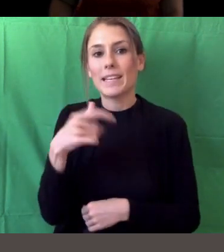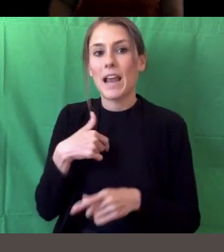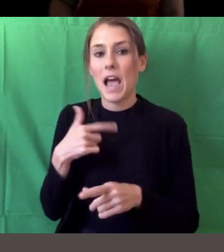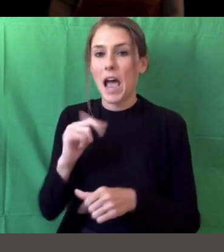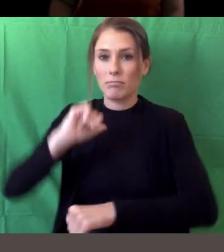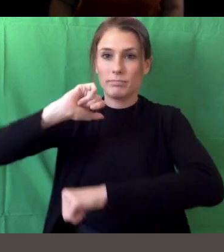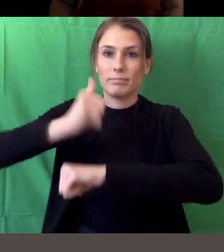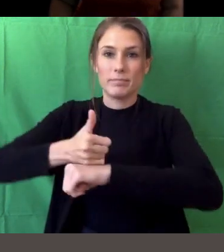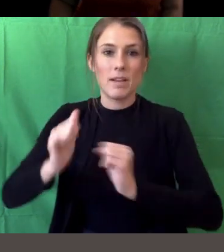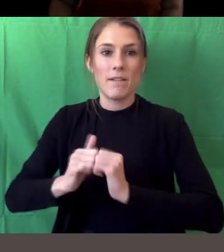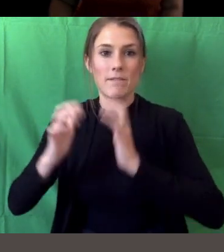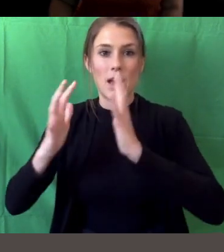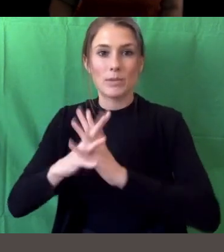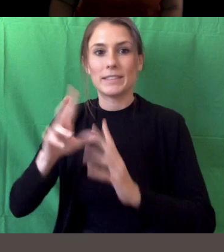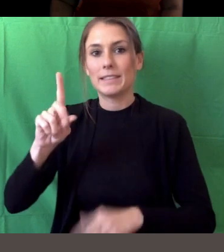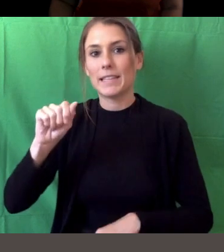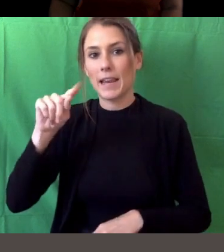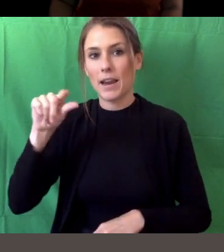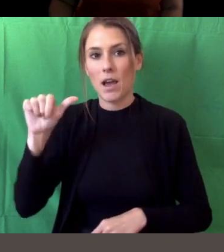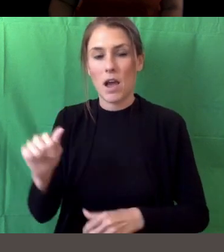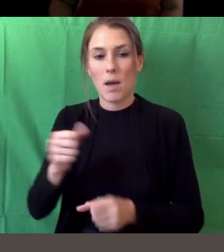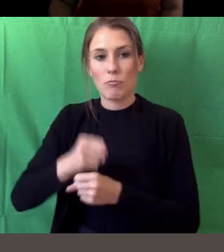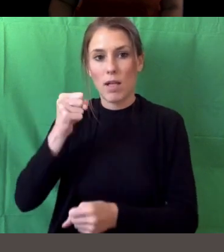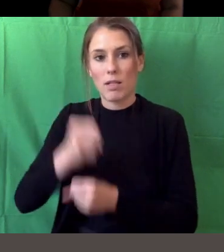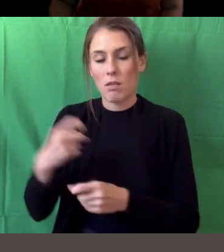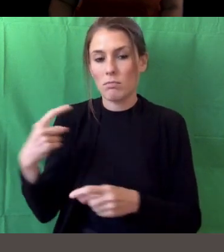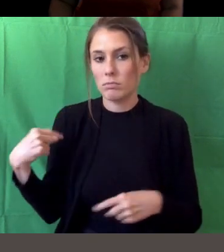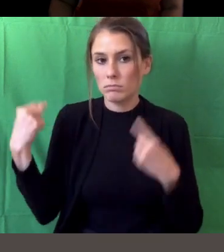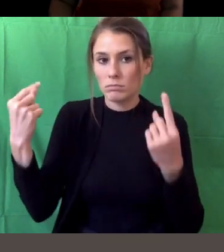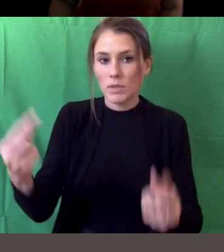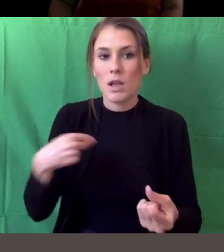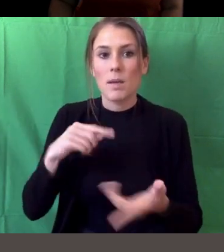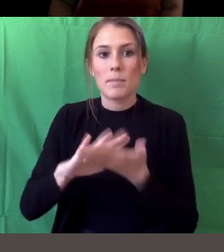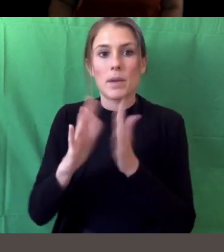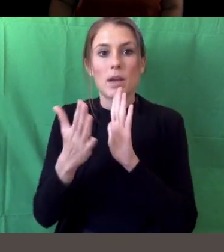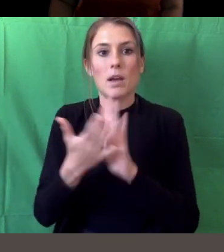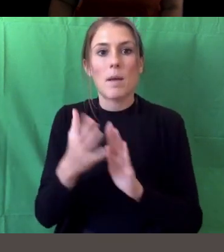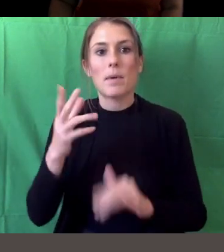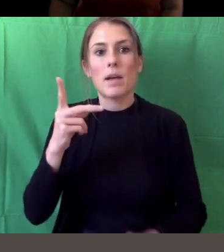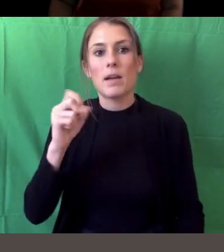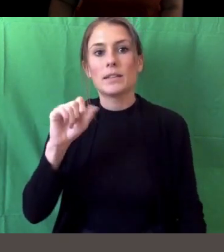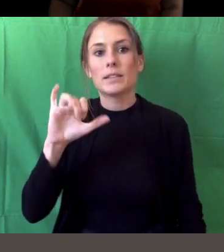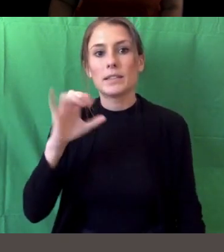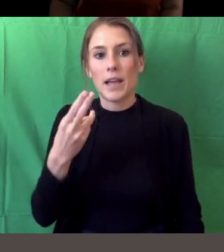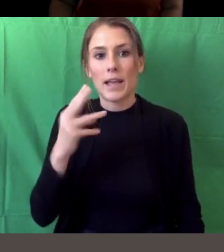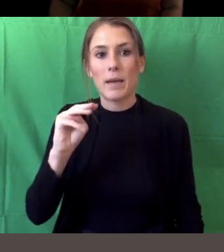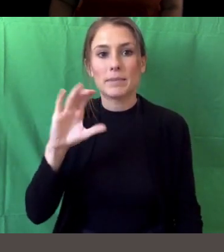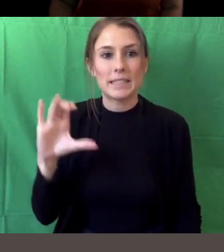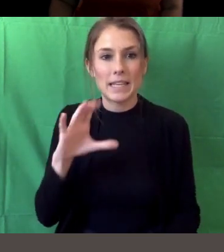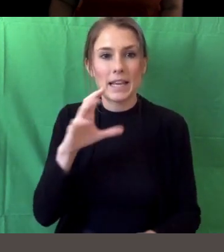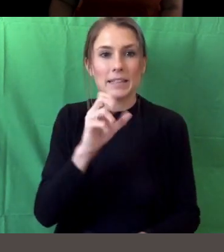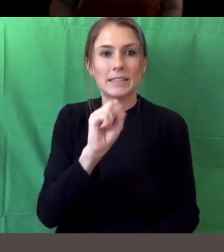In 2019 I founded Data Umbrella and since then I have become a Scikit Learn and PyMC